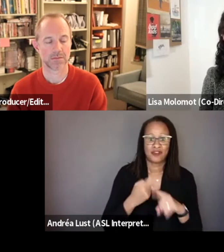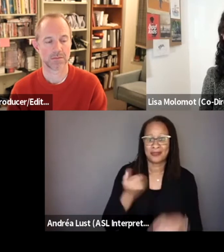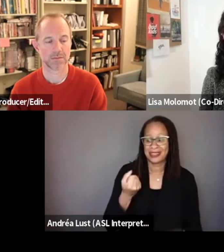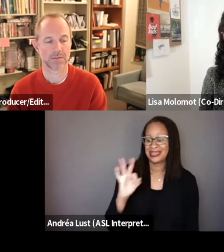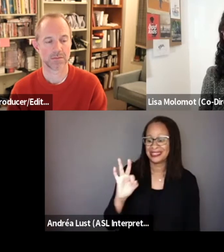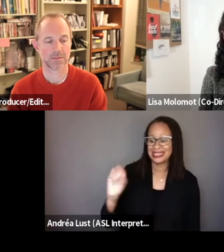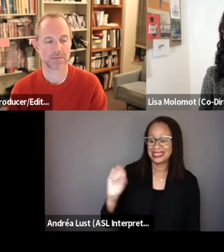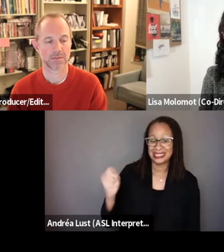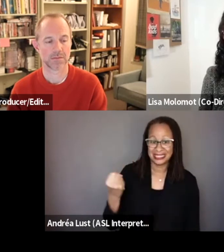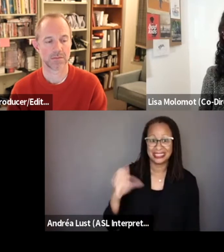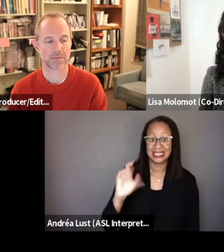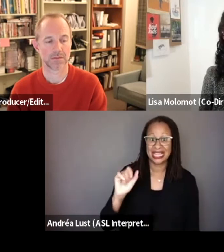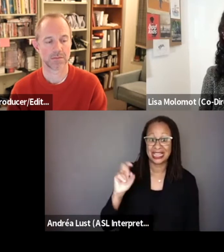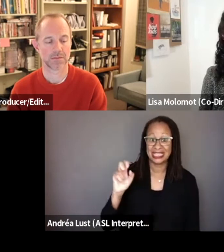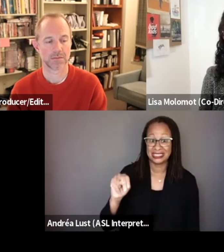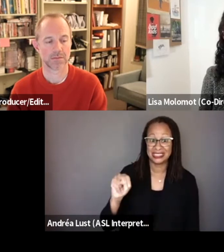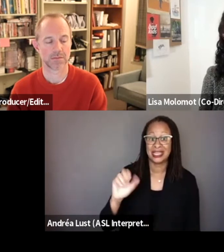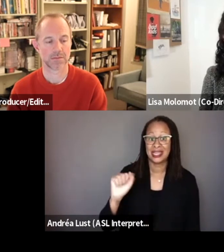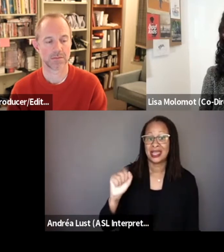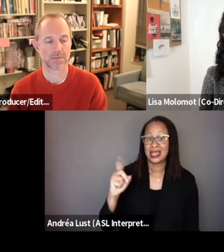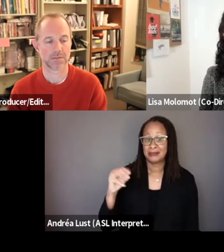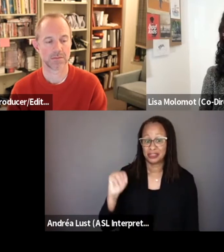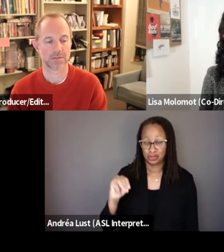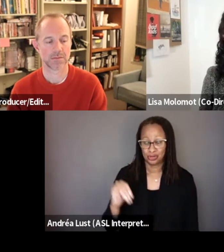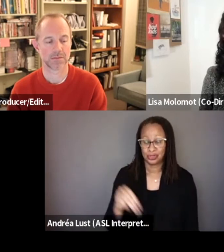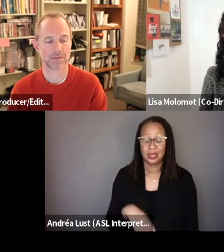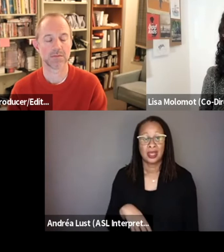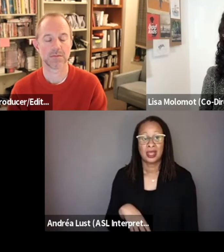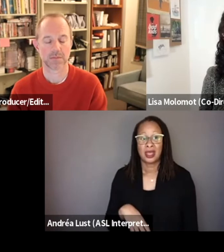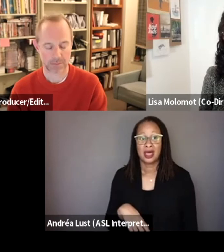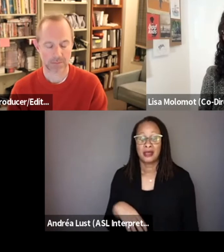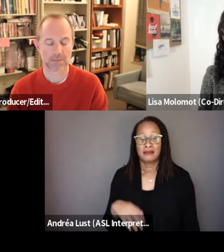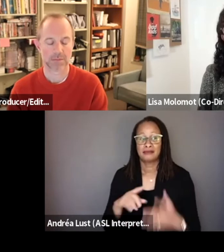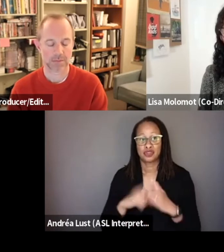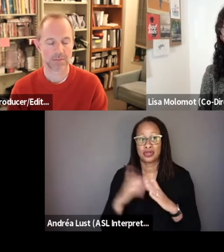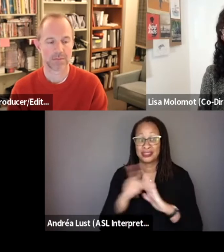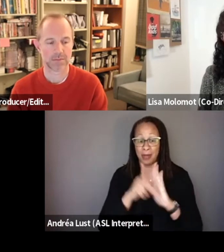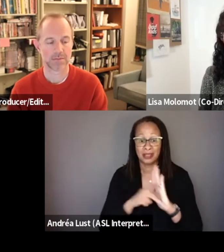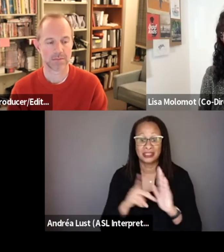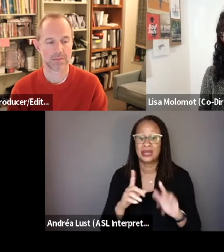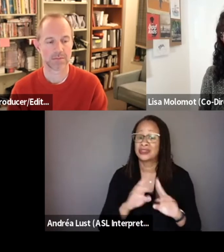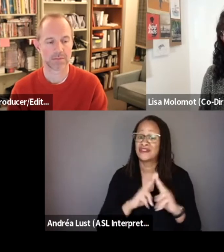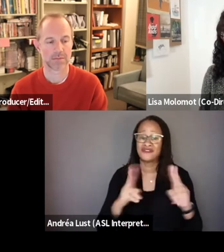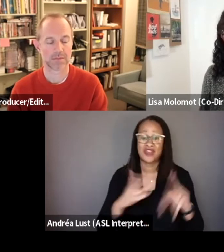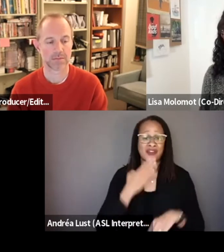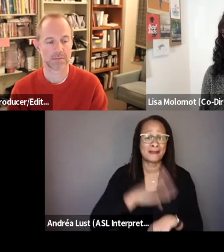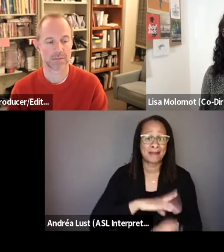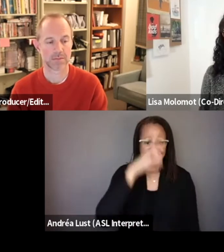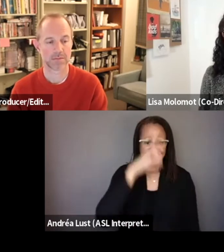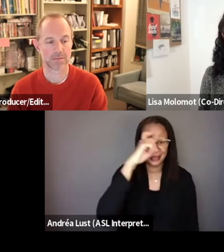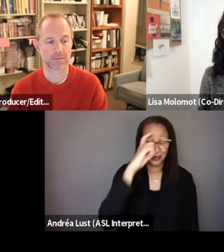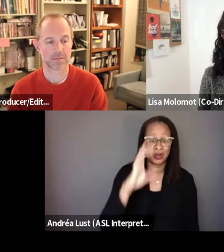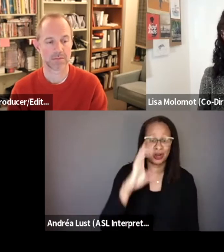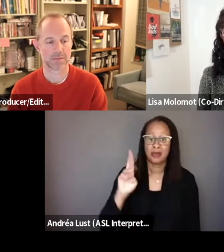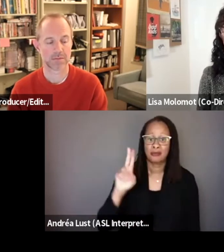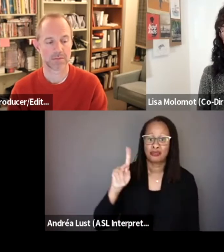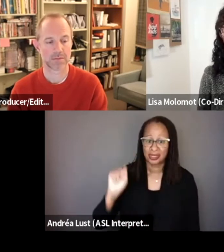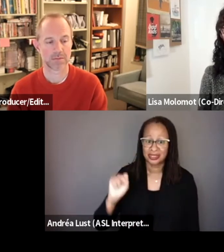So it was a really bad summer in Brooks County. And he wanted to know when is the film gonna be on PBS?